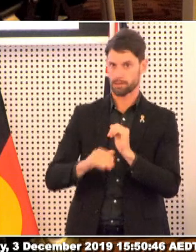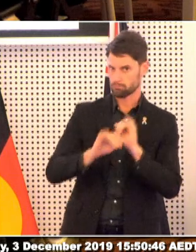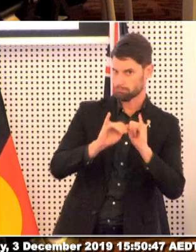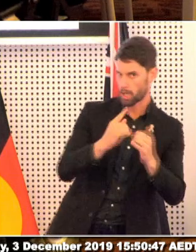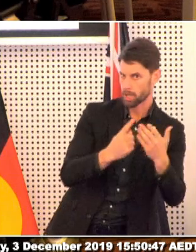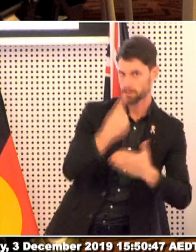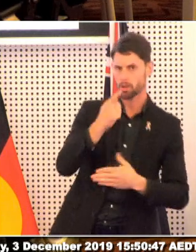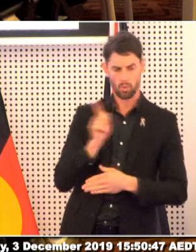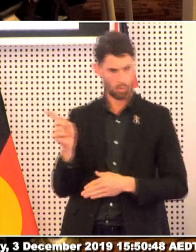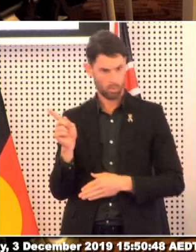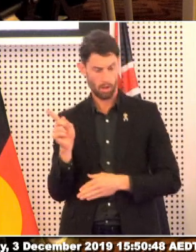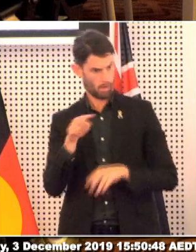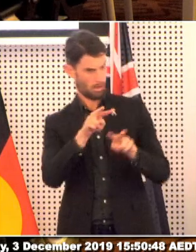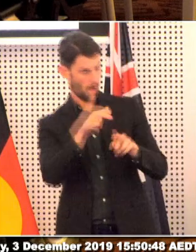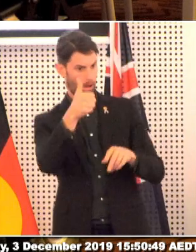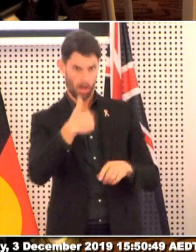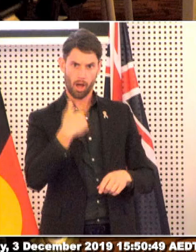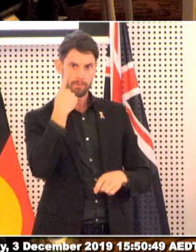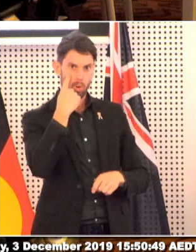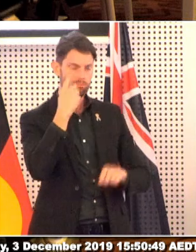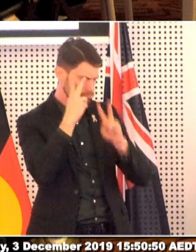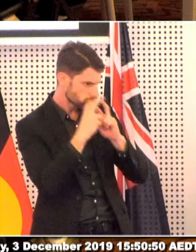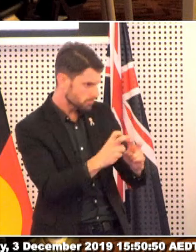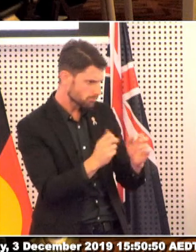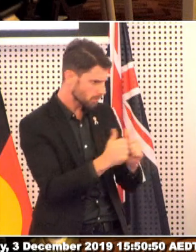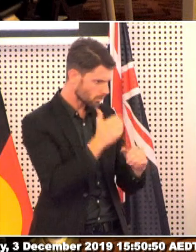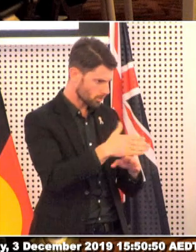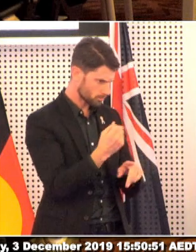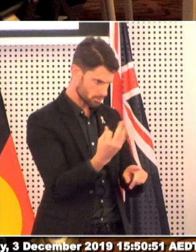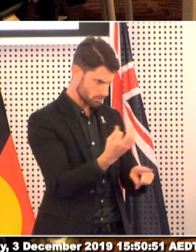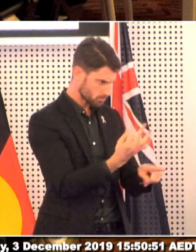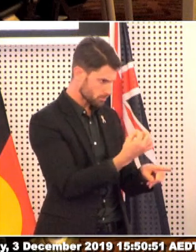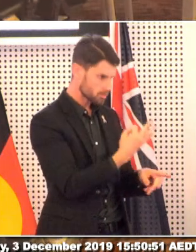like? Have you had occasions like that? Yes.